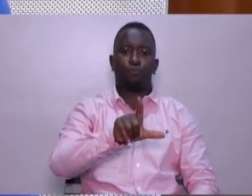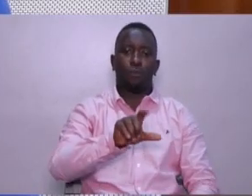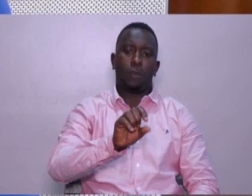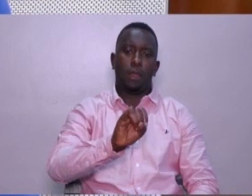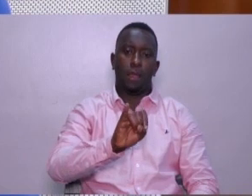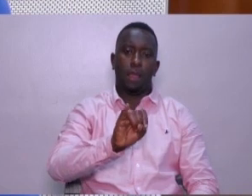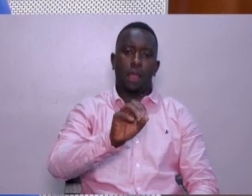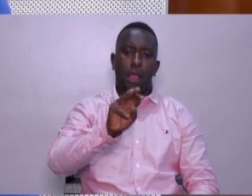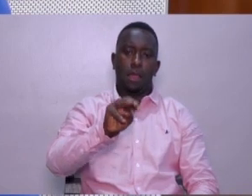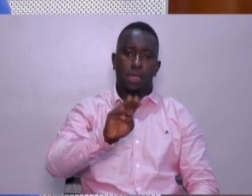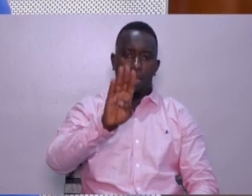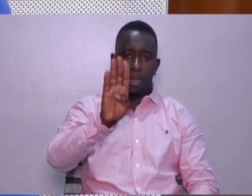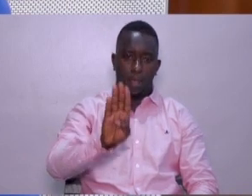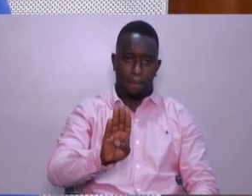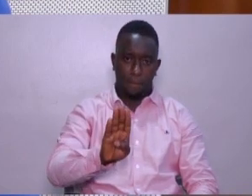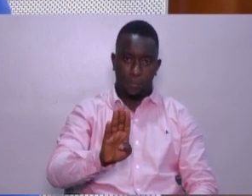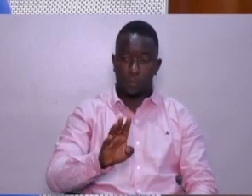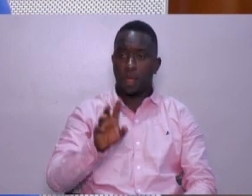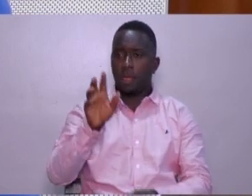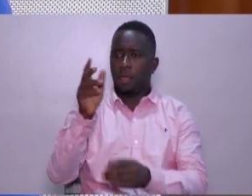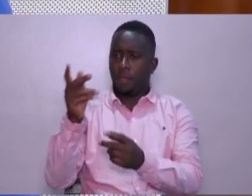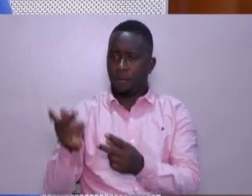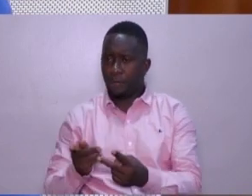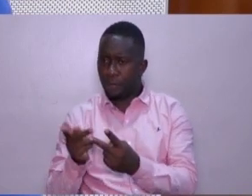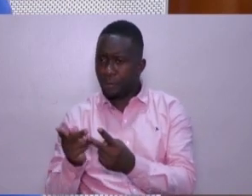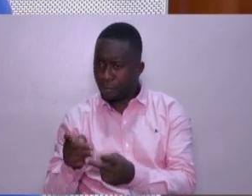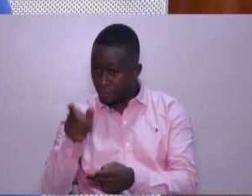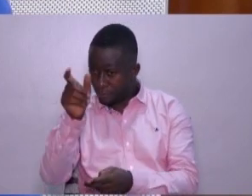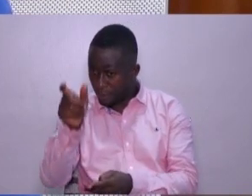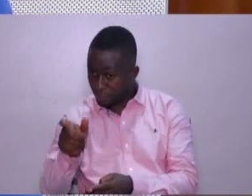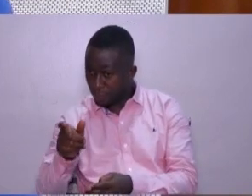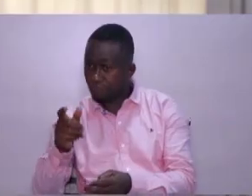and watch say Ok , this is how the sciatic nerve looks like